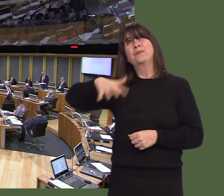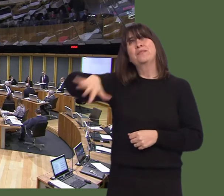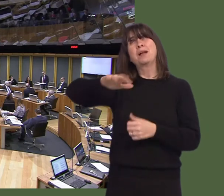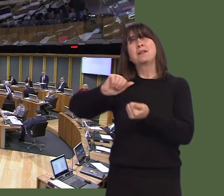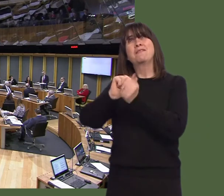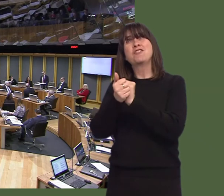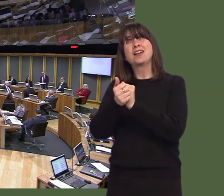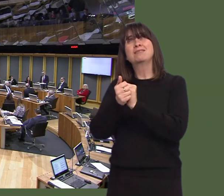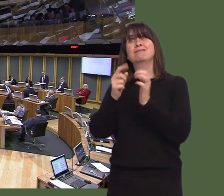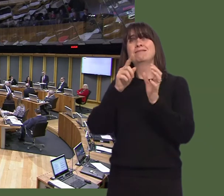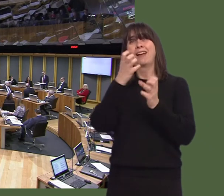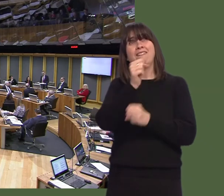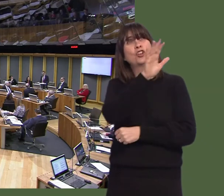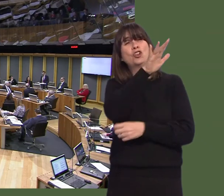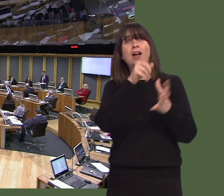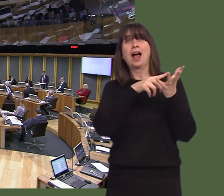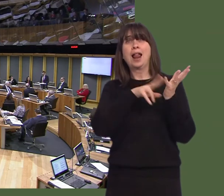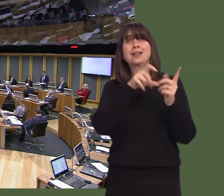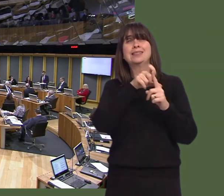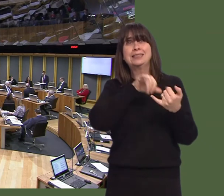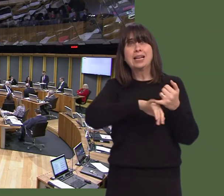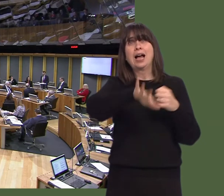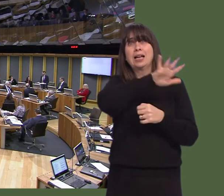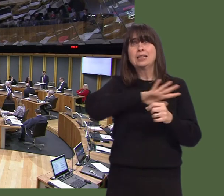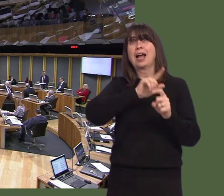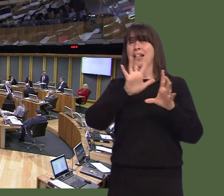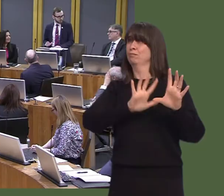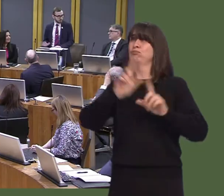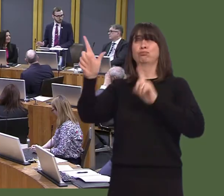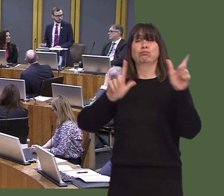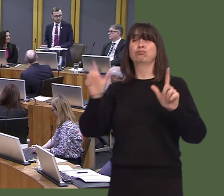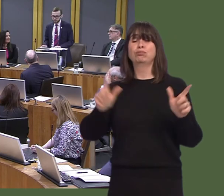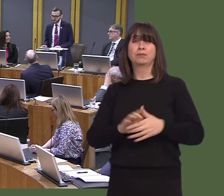aware, and a key element of that is the release of employment land for industrial use.